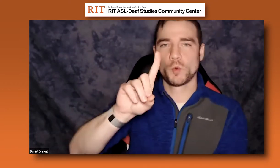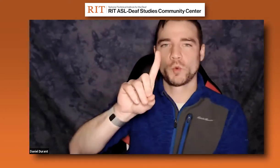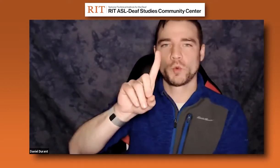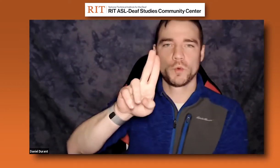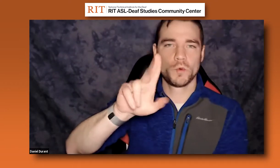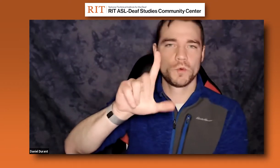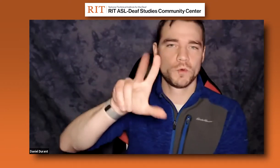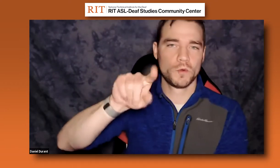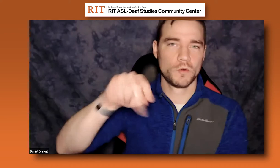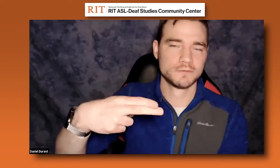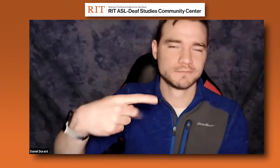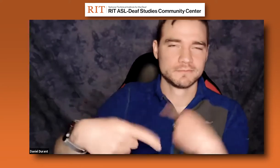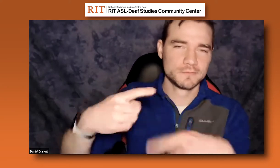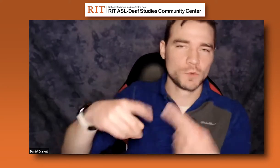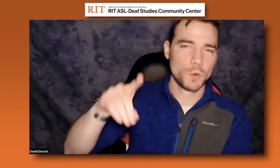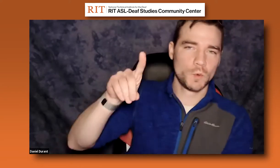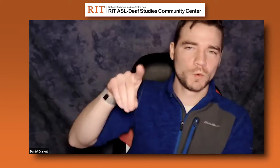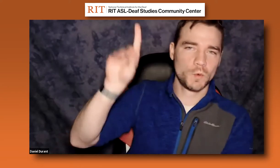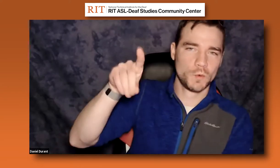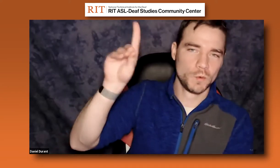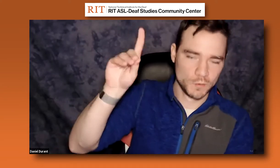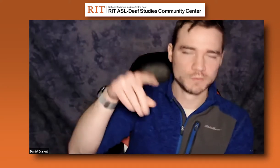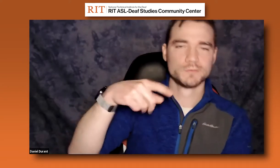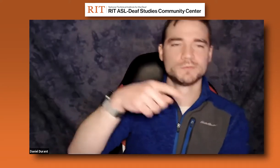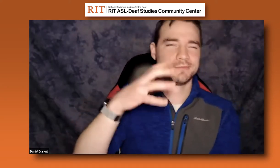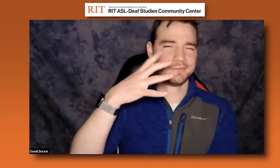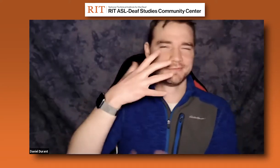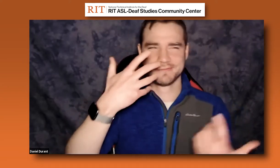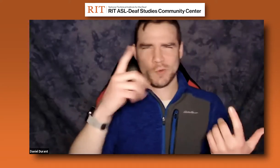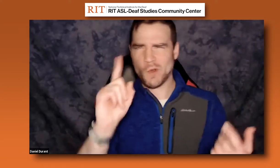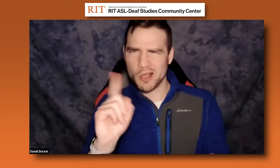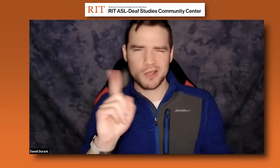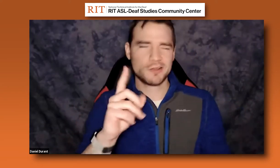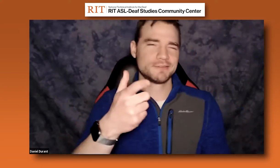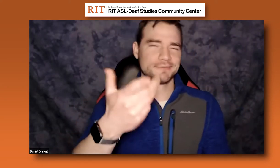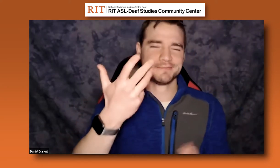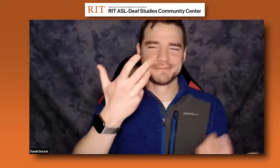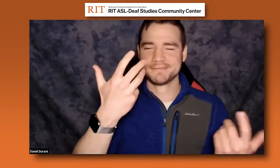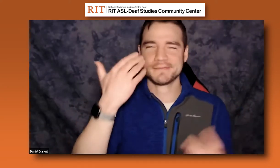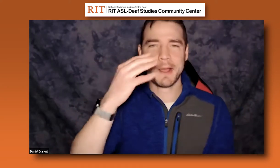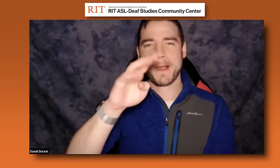in Duluth, Minnesota, and that's the sign for Duluth.